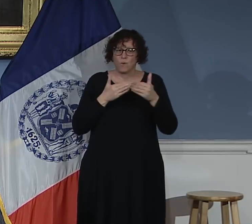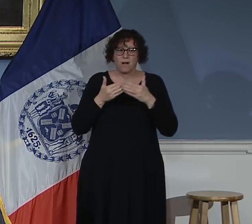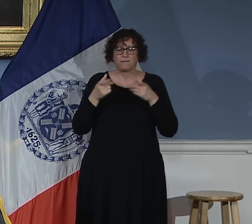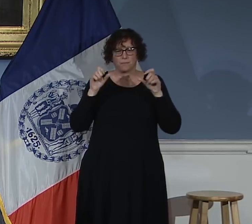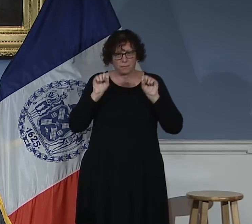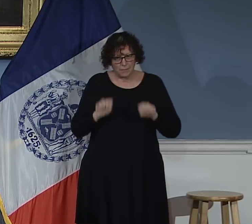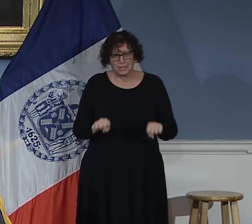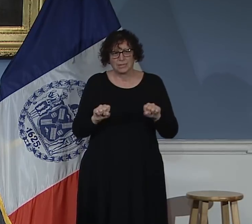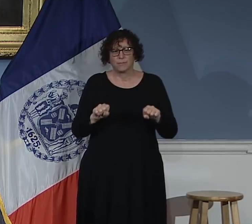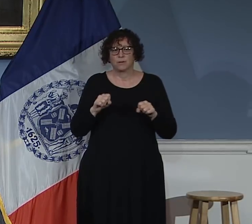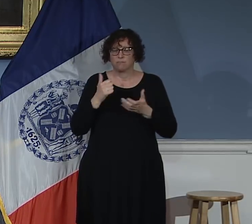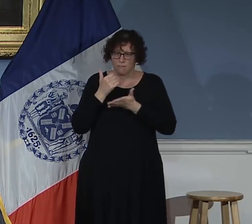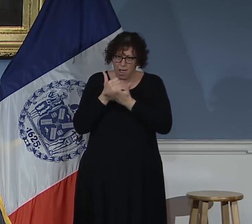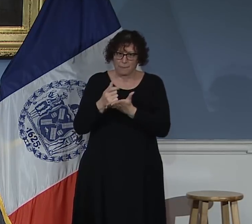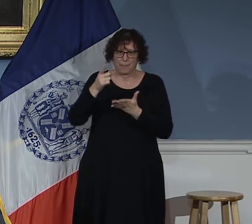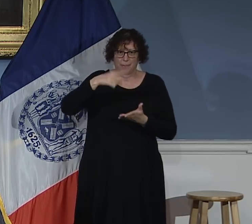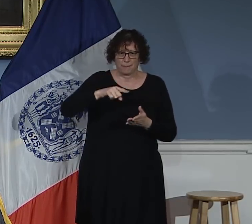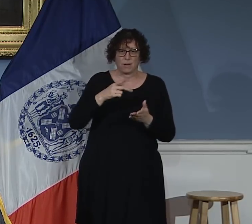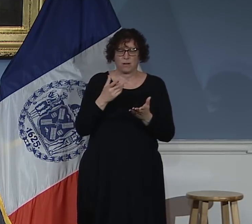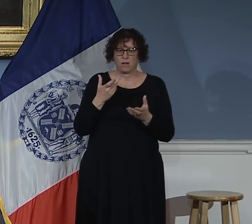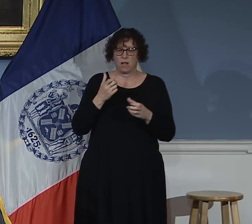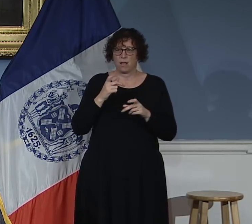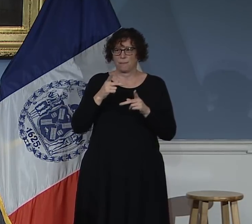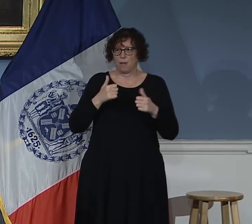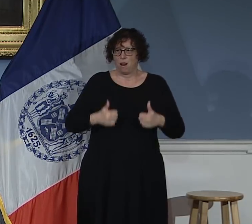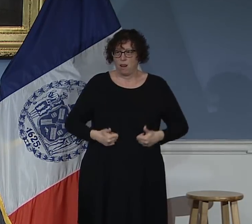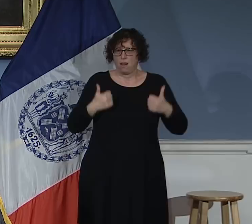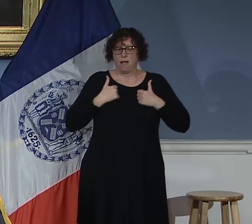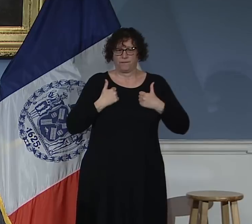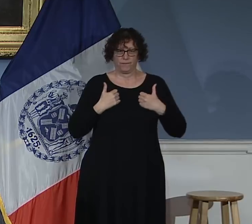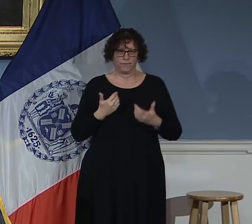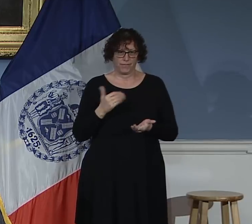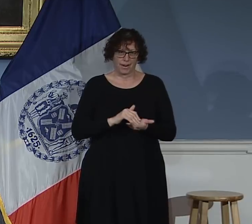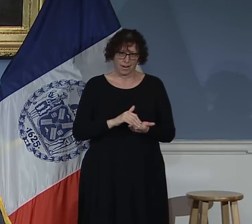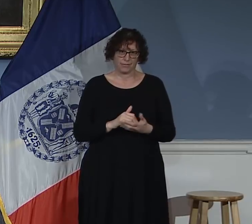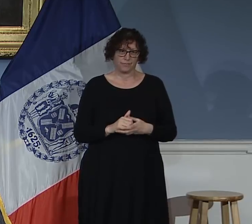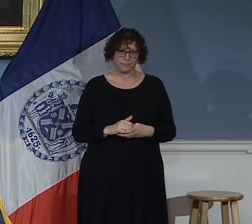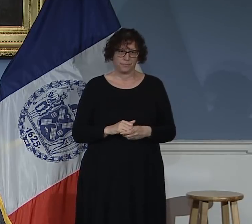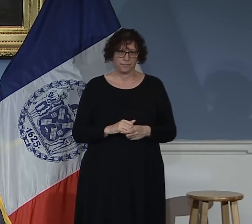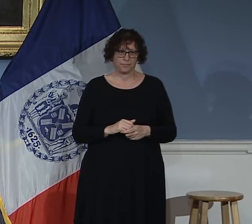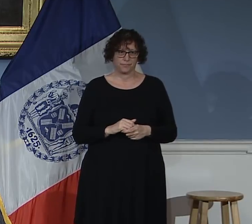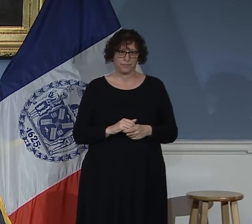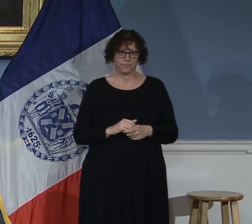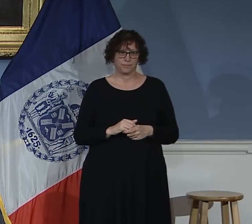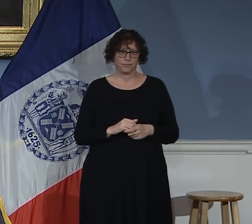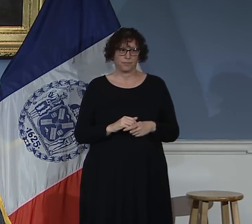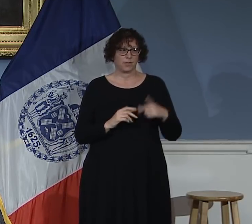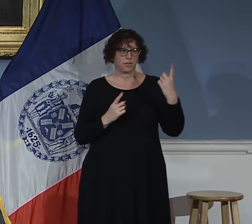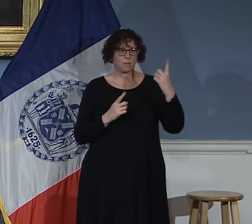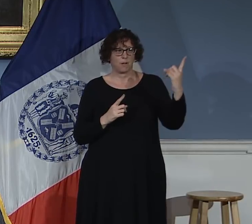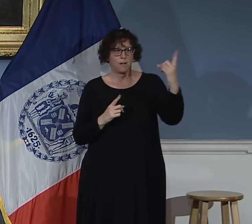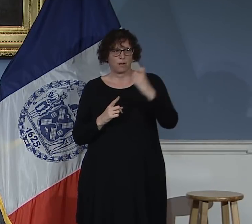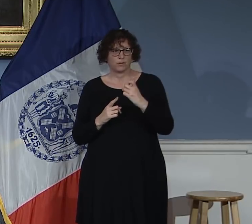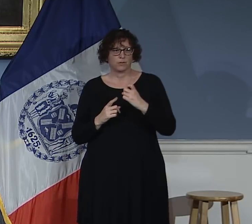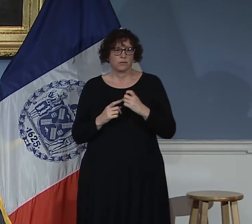WE WILL DO ALL THE ENFORCEMENT IN OUR POWER TO MAKE THAT COME TO LIFE. I THINK THERE'S MORE THAT CAN BE NDOE . THAT'S WHAT WE ARE WORKING ON